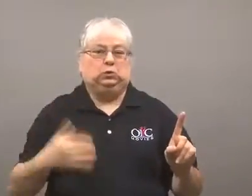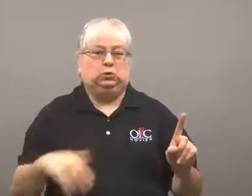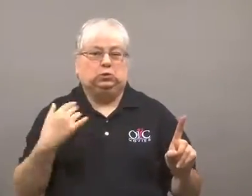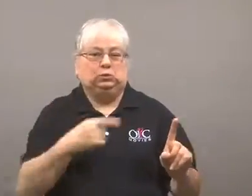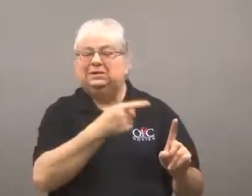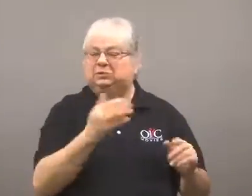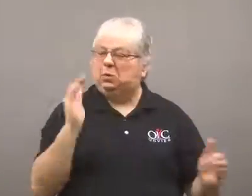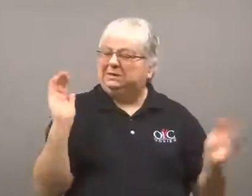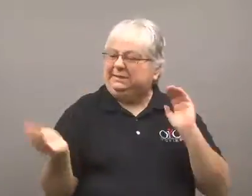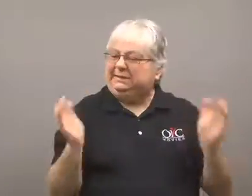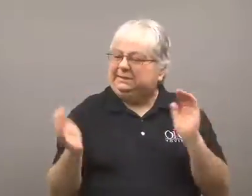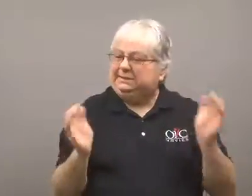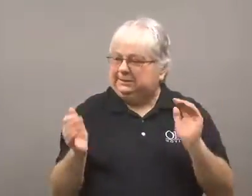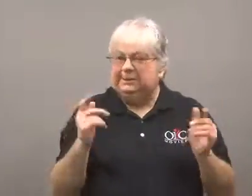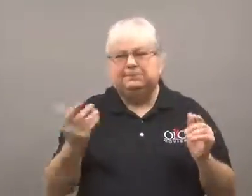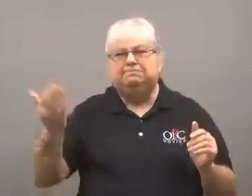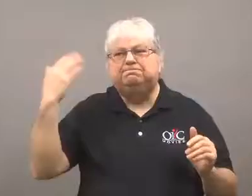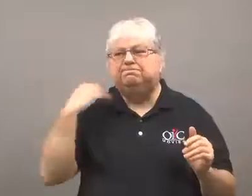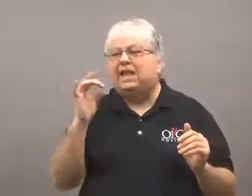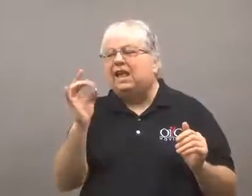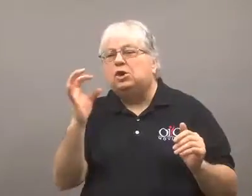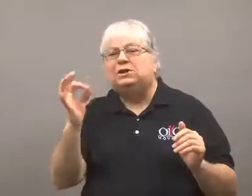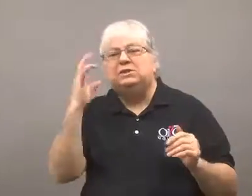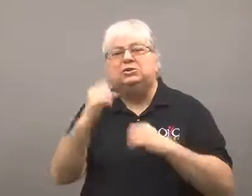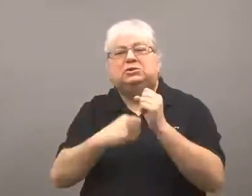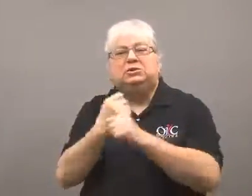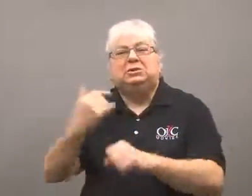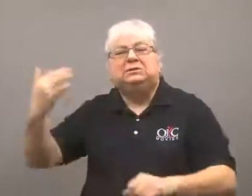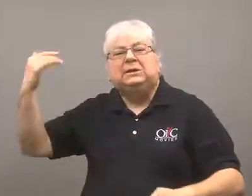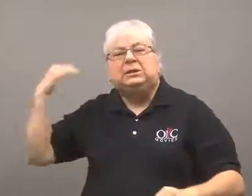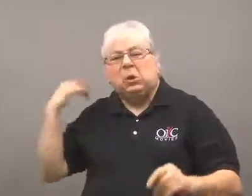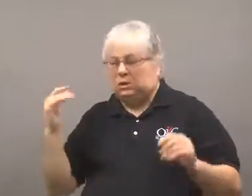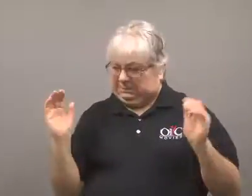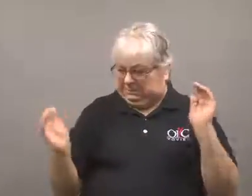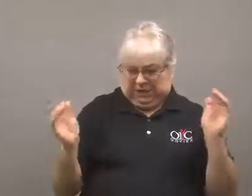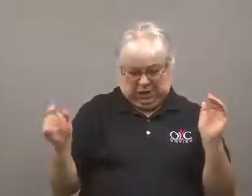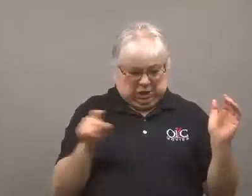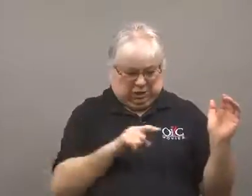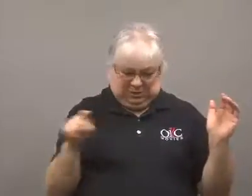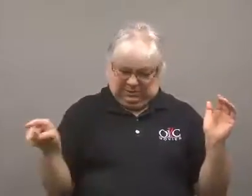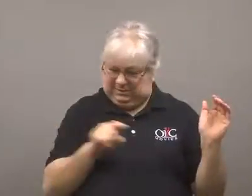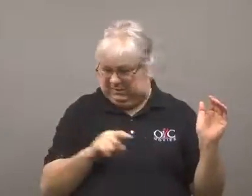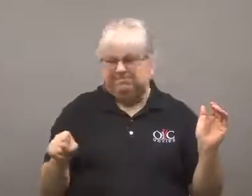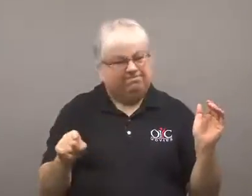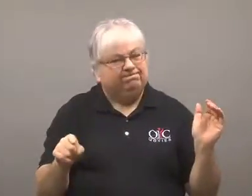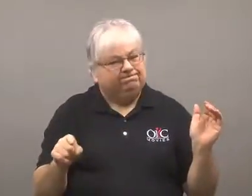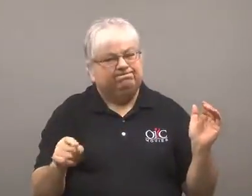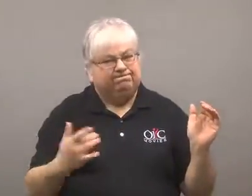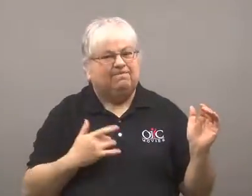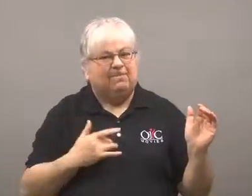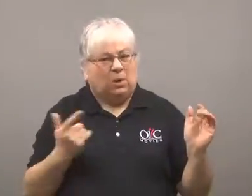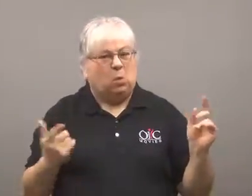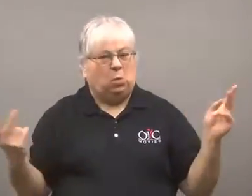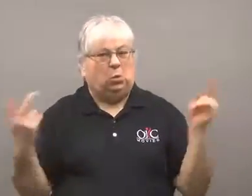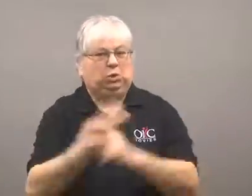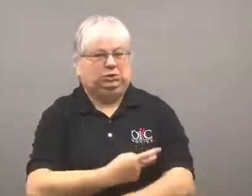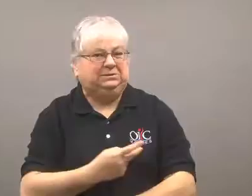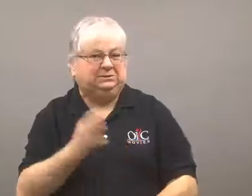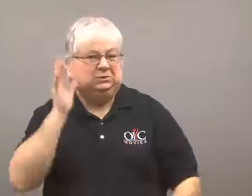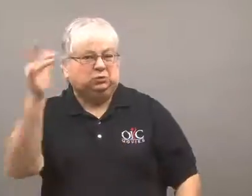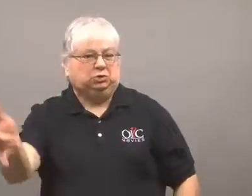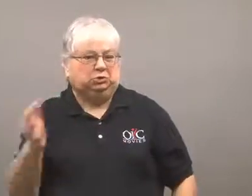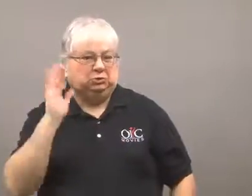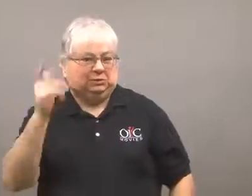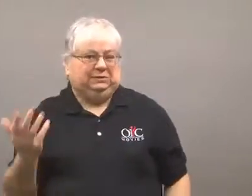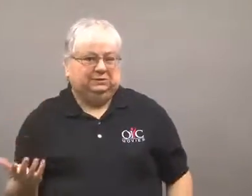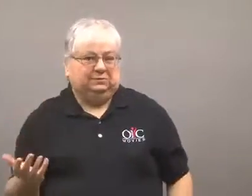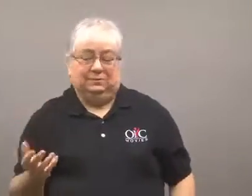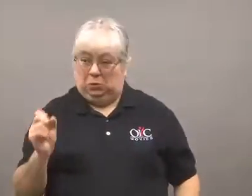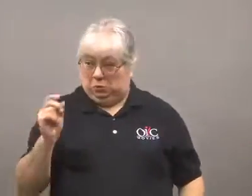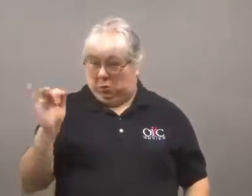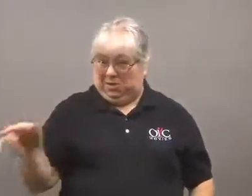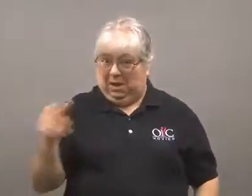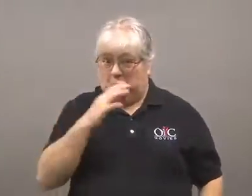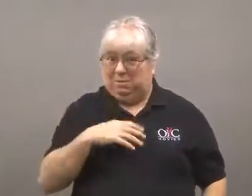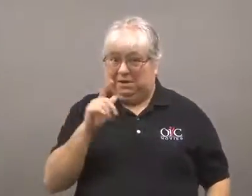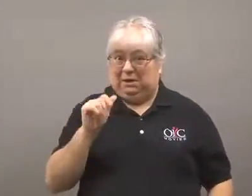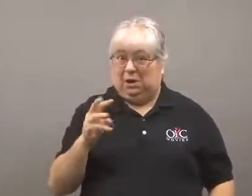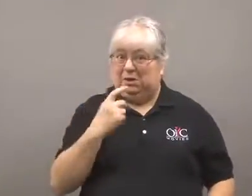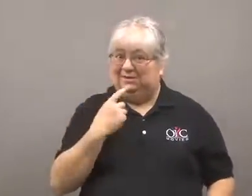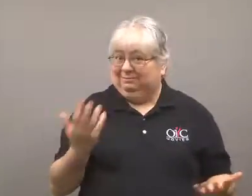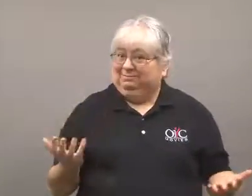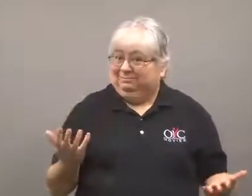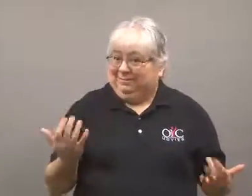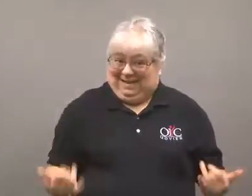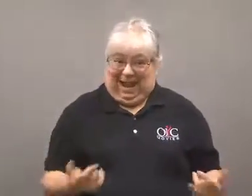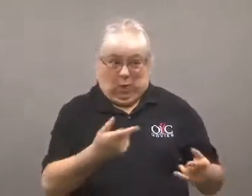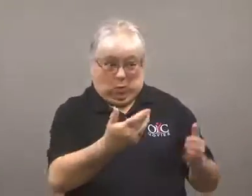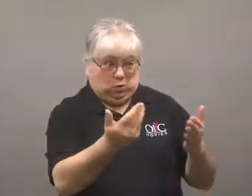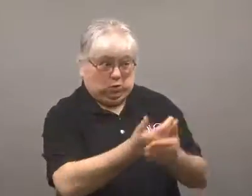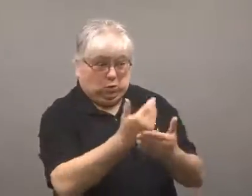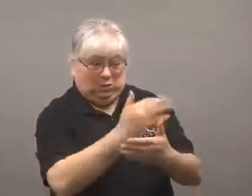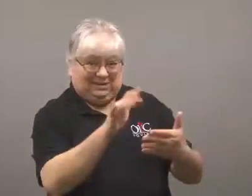They did comparisons with the one that occurred 800 or 900 years ago.